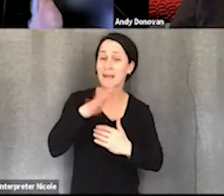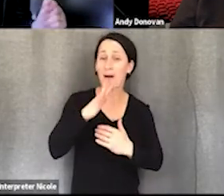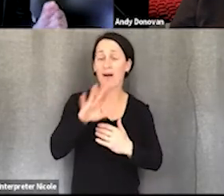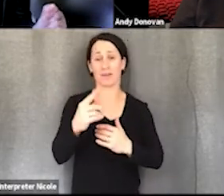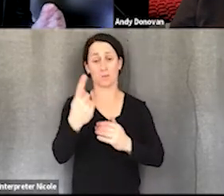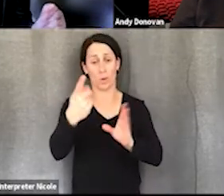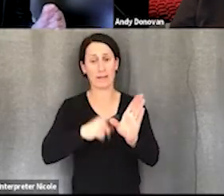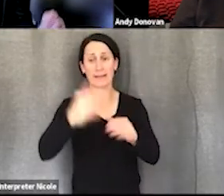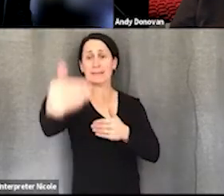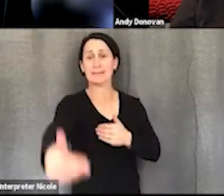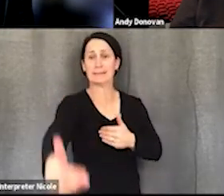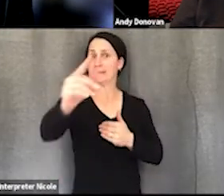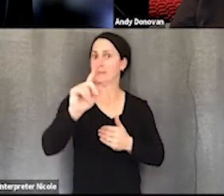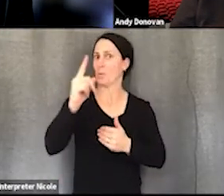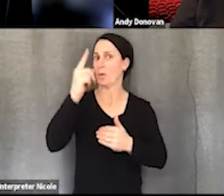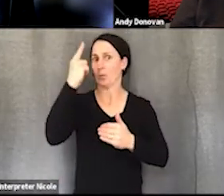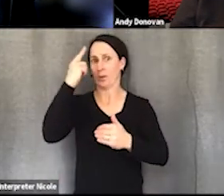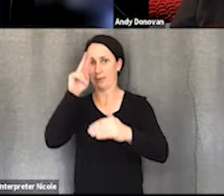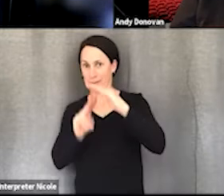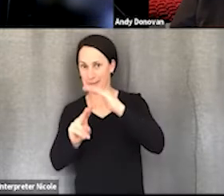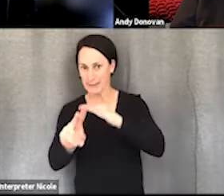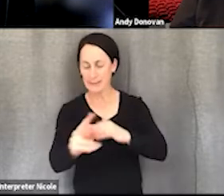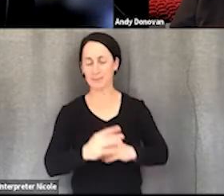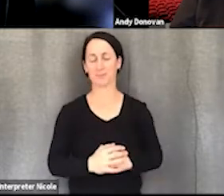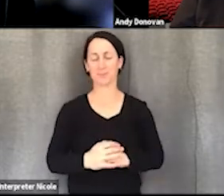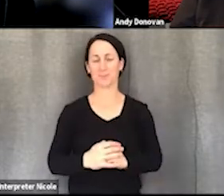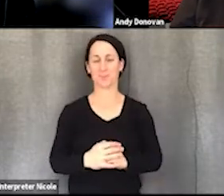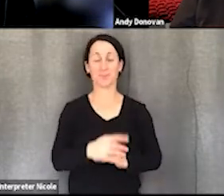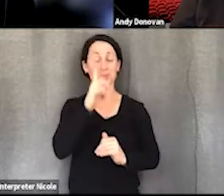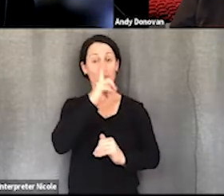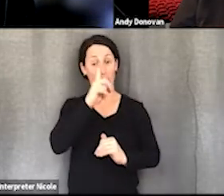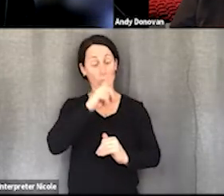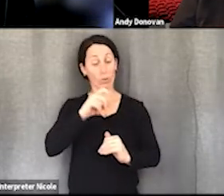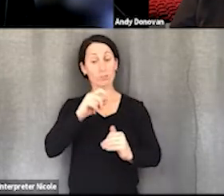So, basically people continued to buy tickets.